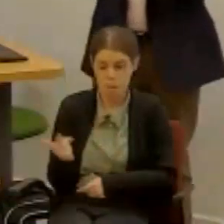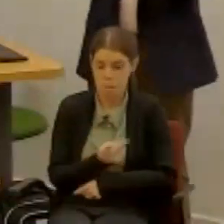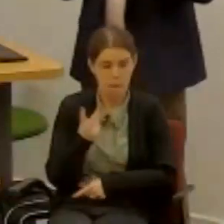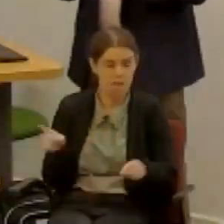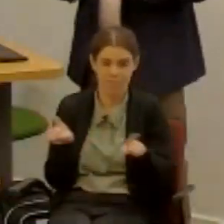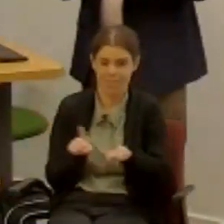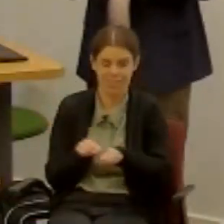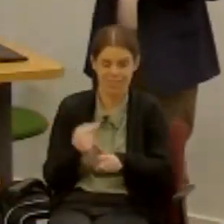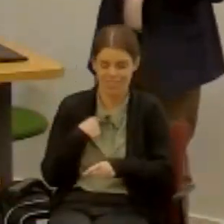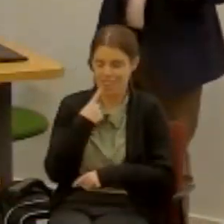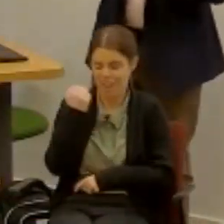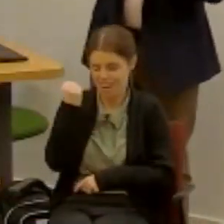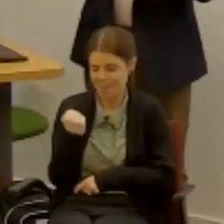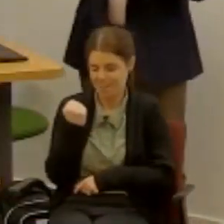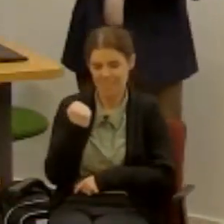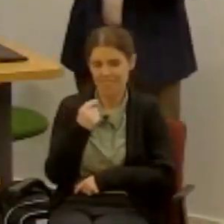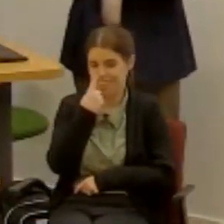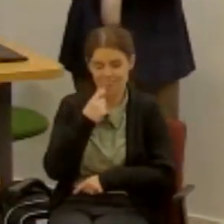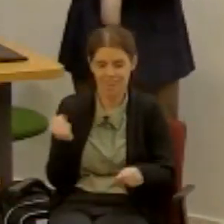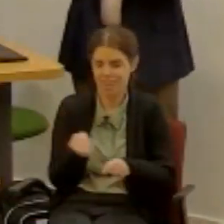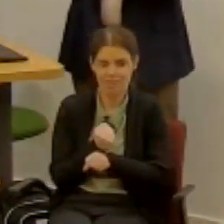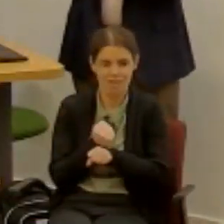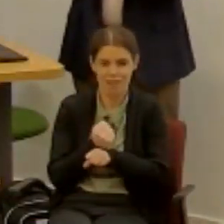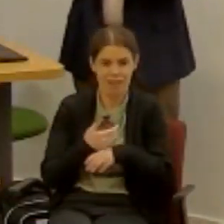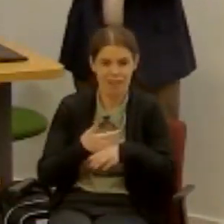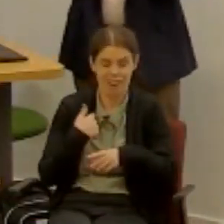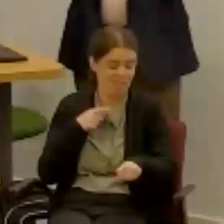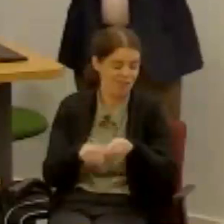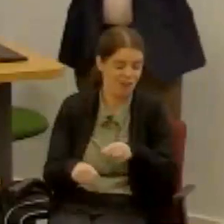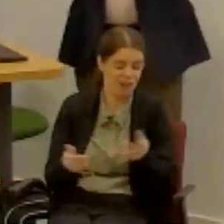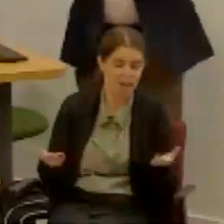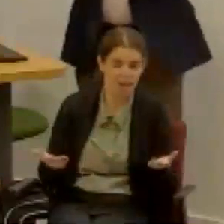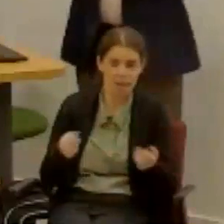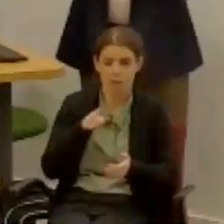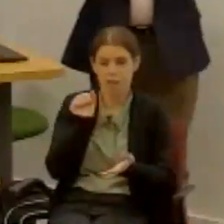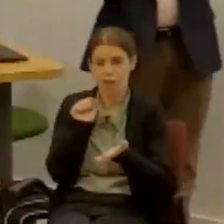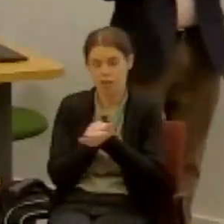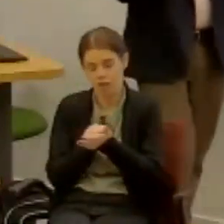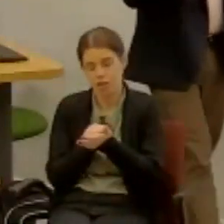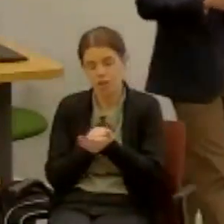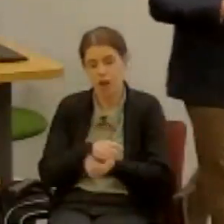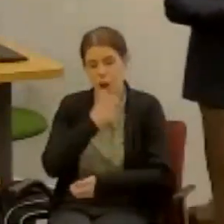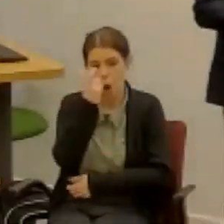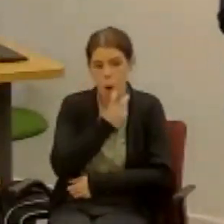Yes. could have done it, you know, could have done it for trying. You're right, the old leather ball.